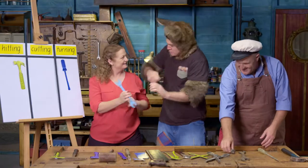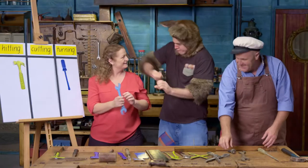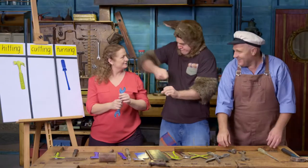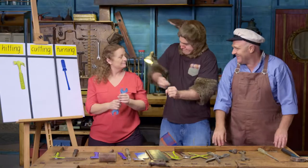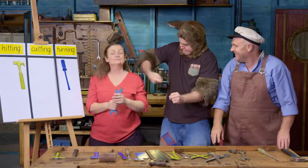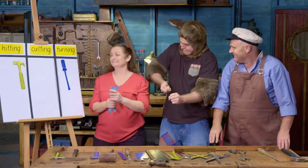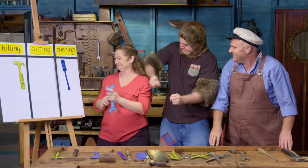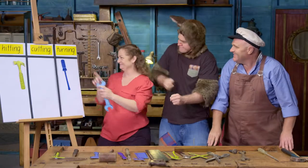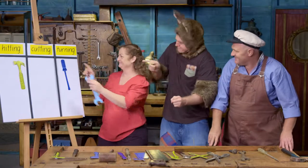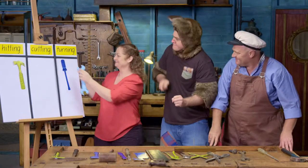That's for turning.